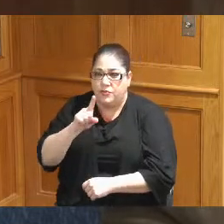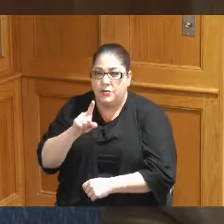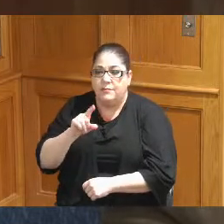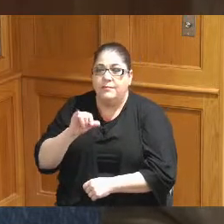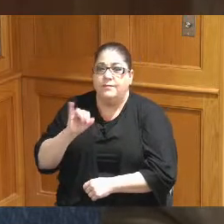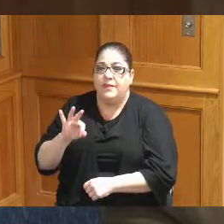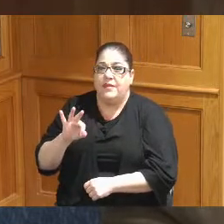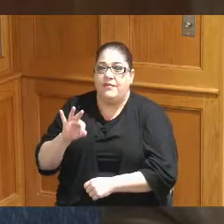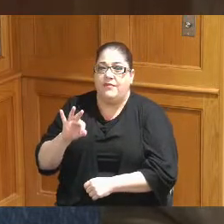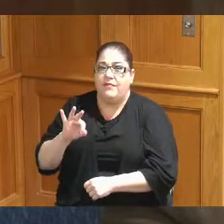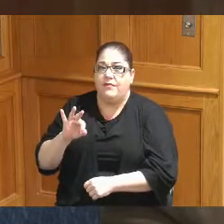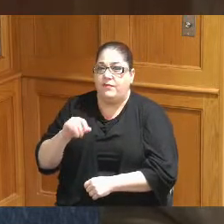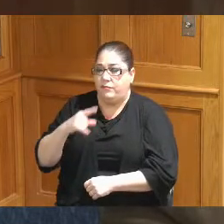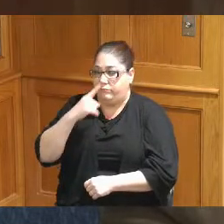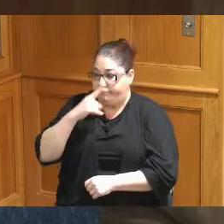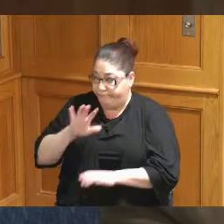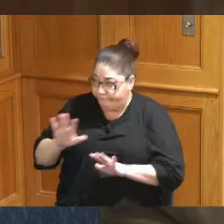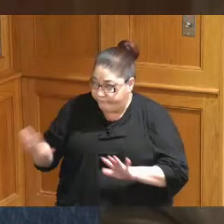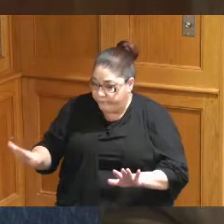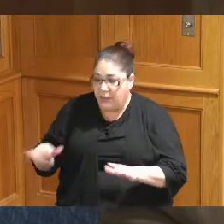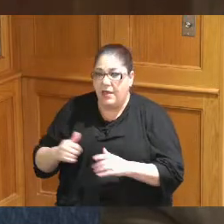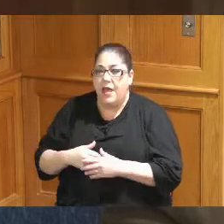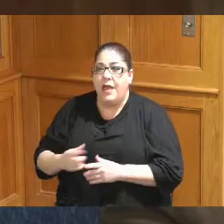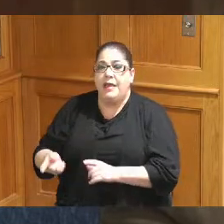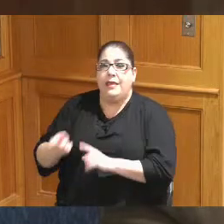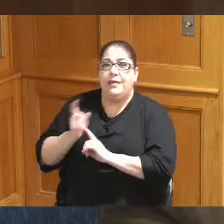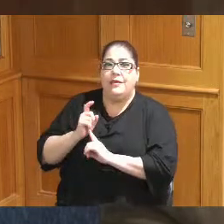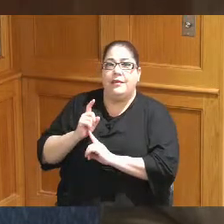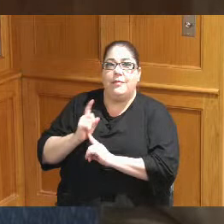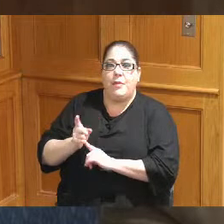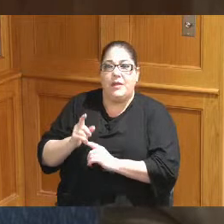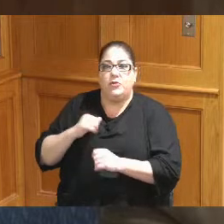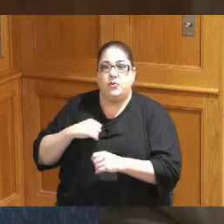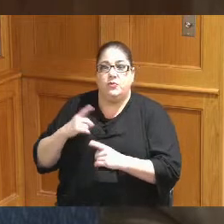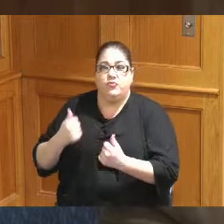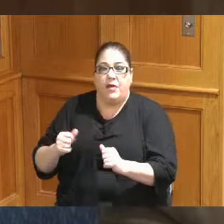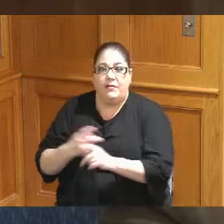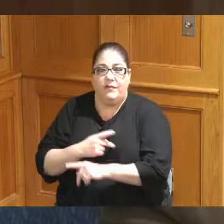deference of of my colleagues give me a minute to do that research to figure that out and then